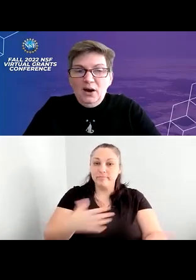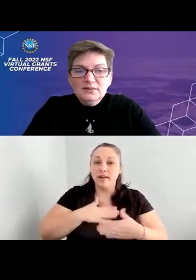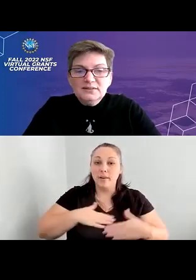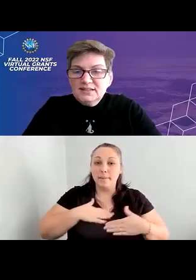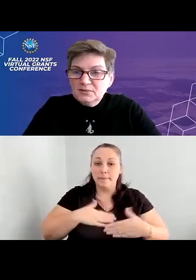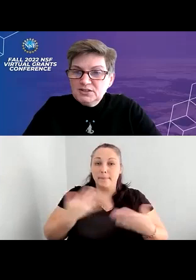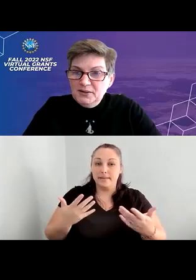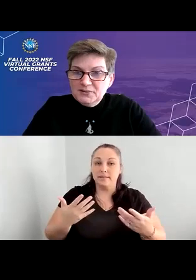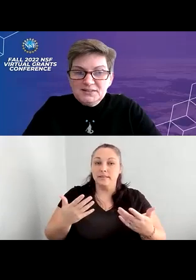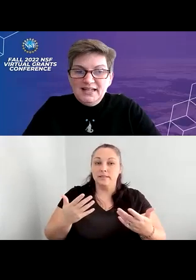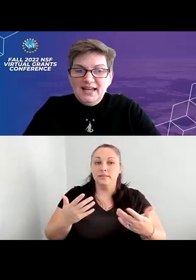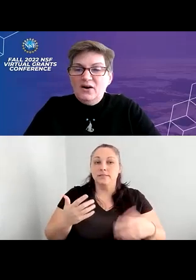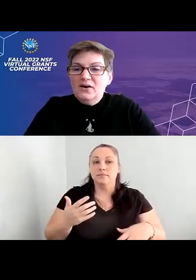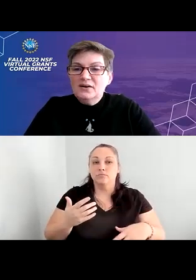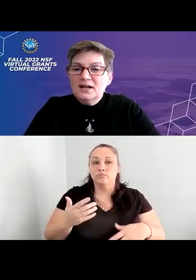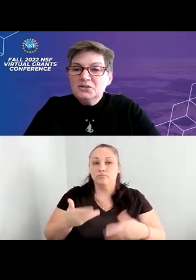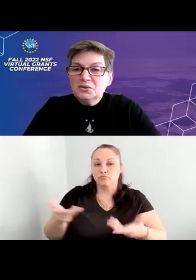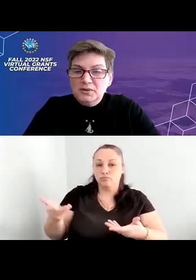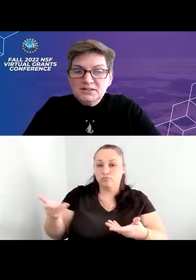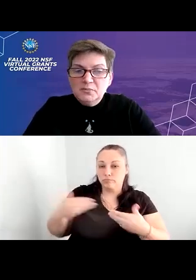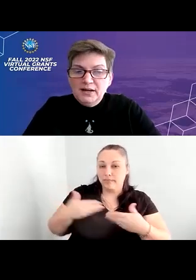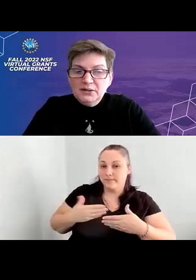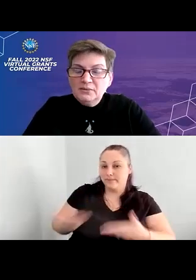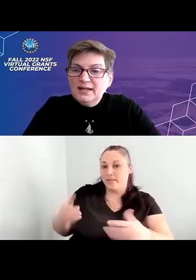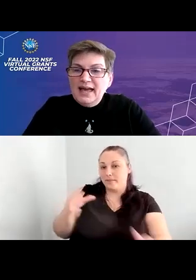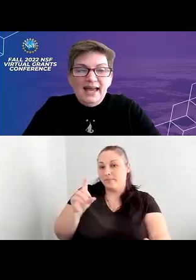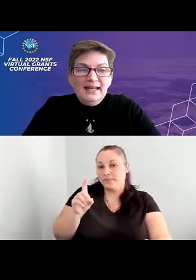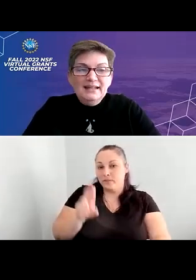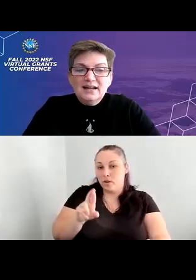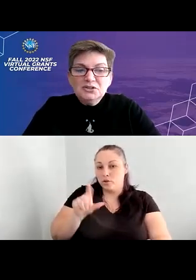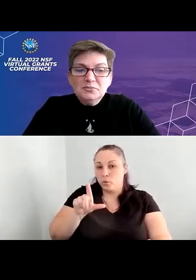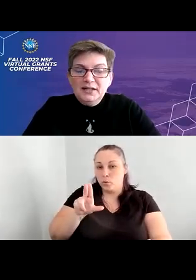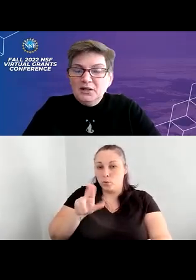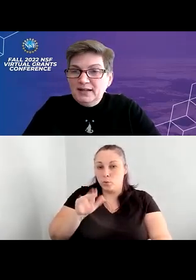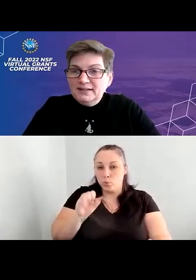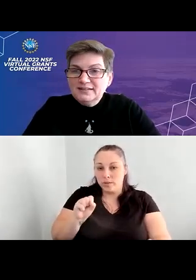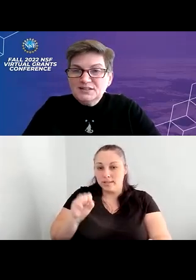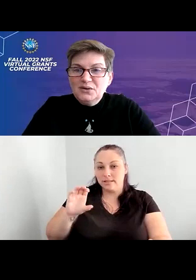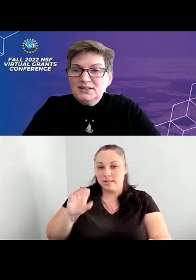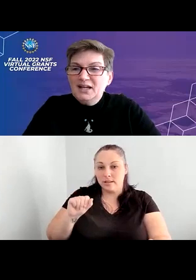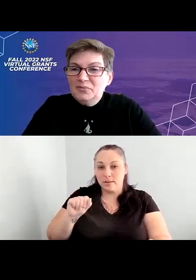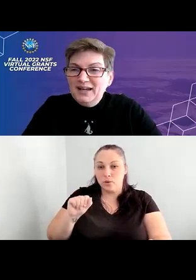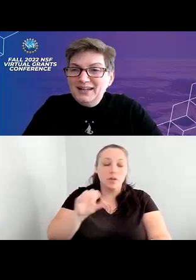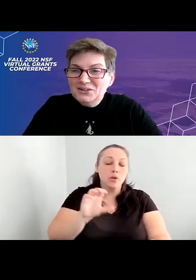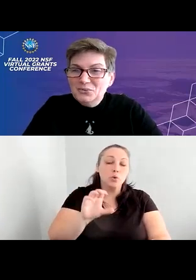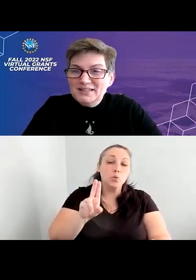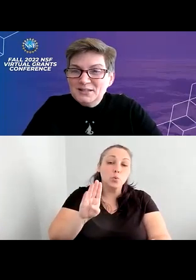Our distinguished speakers today are Dr. Luis Cubano and Dr. Bonnie Green. So take it away, Luis and Bonnie.